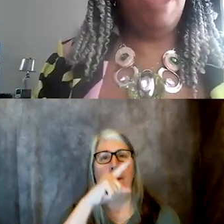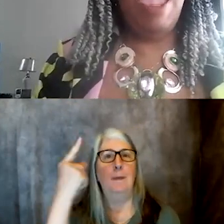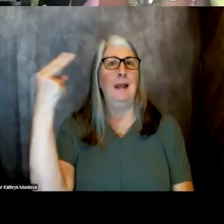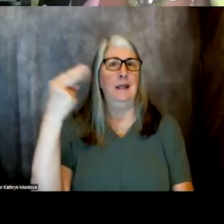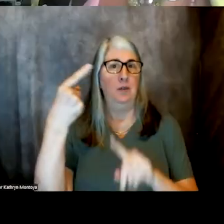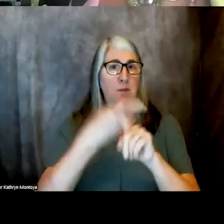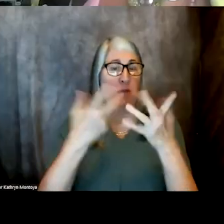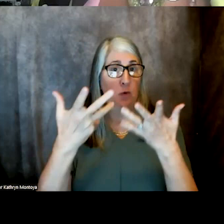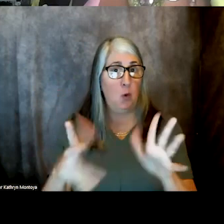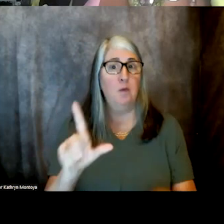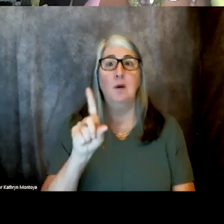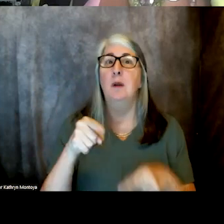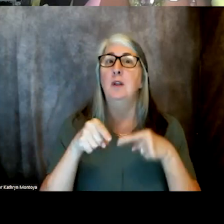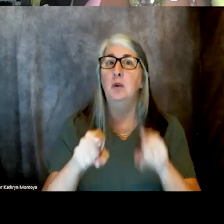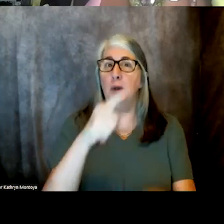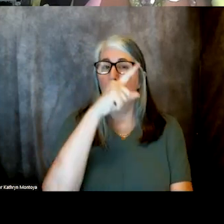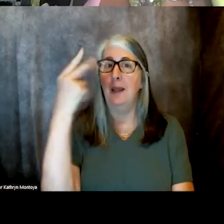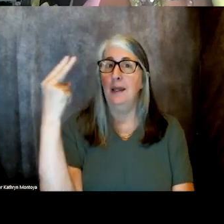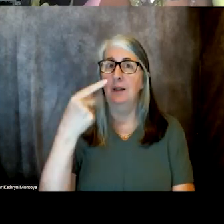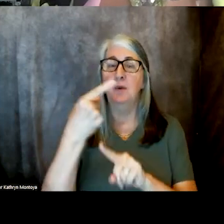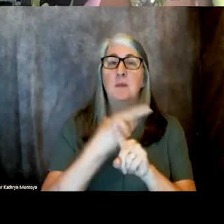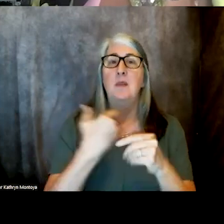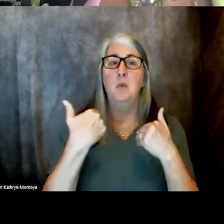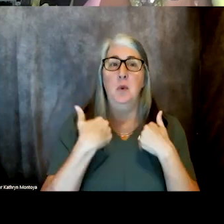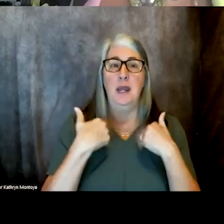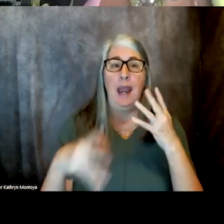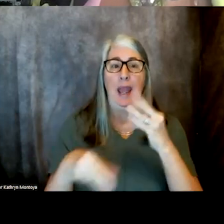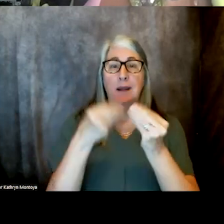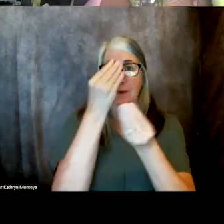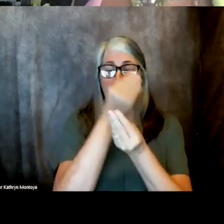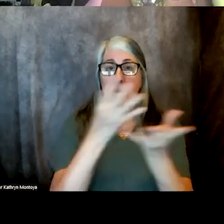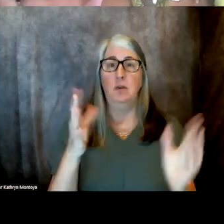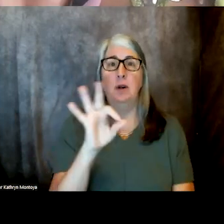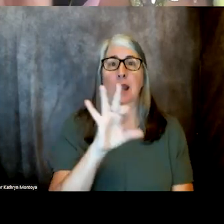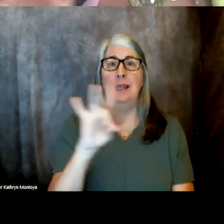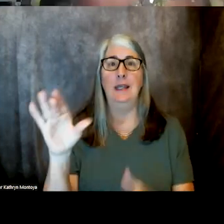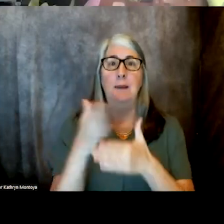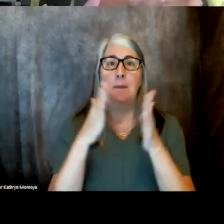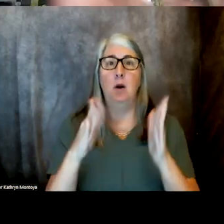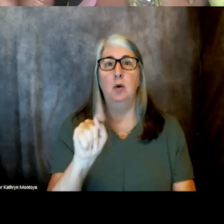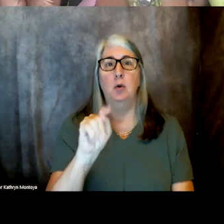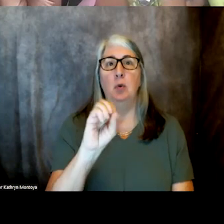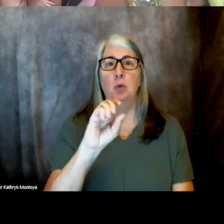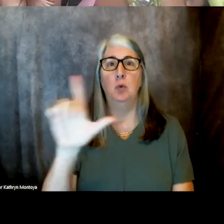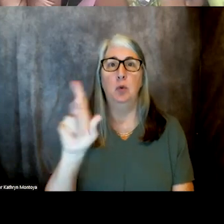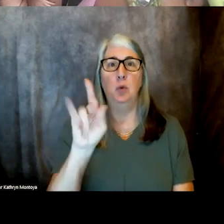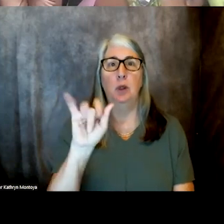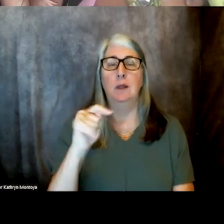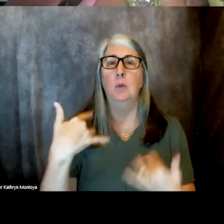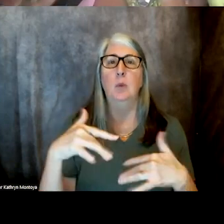WE HAD ADDED MATERIAL TO OUR 988 PARTNER TOOLKITS. THERE IS HIGH RESOLUTION